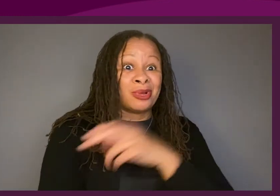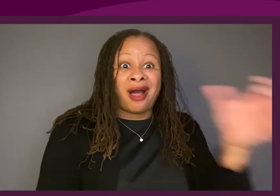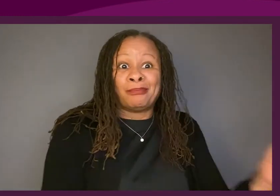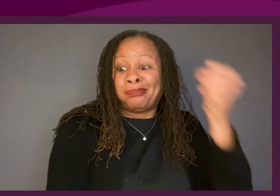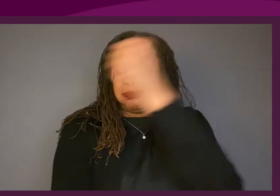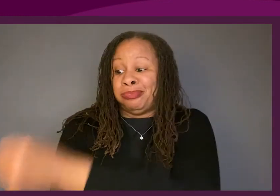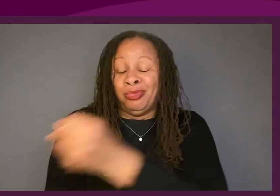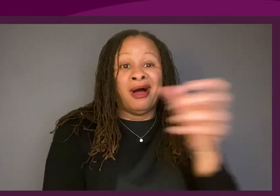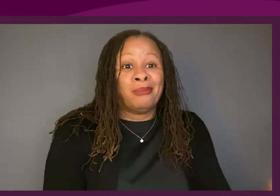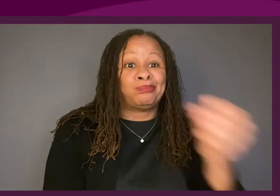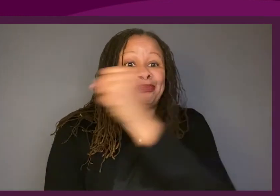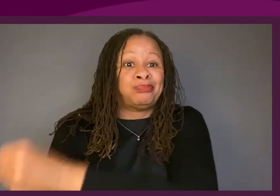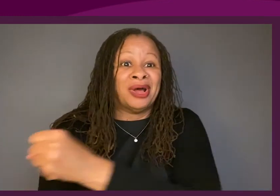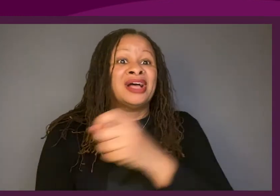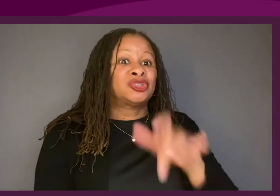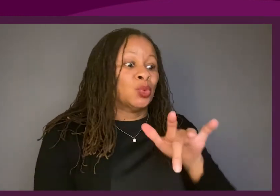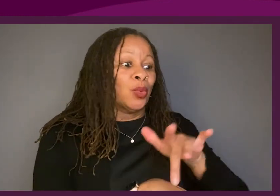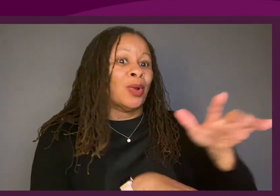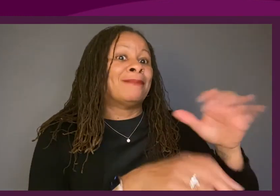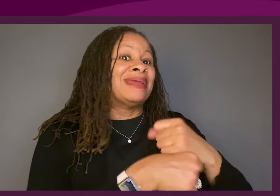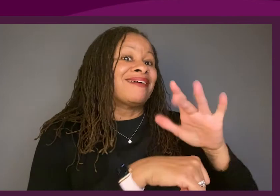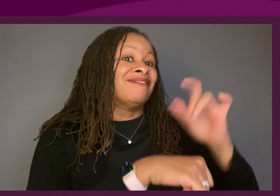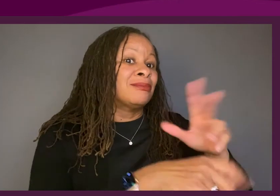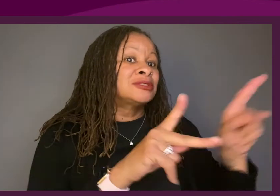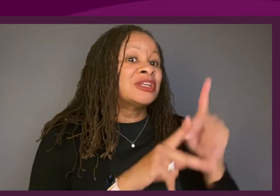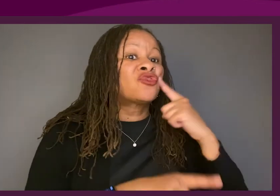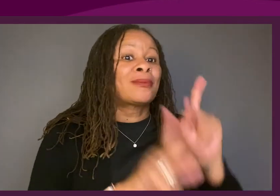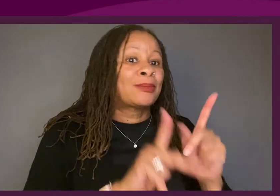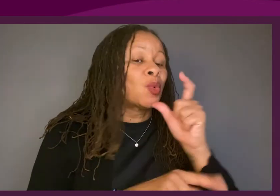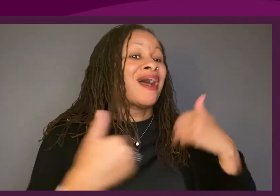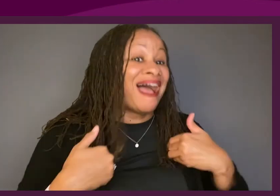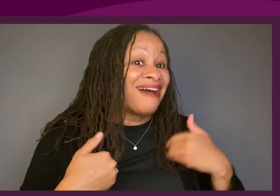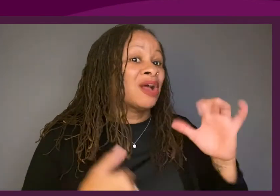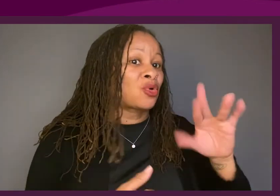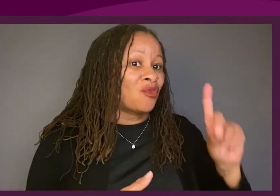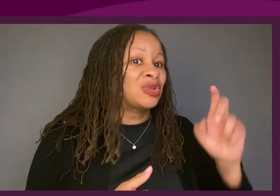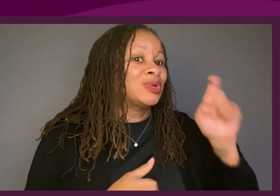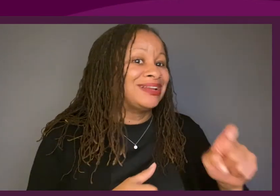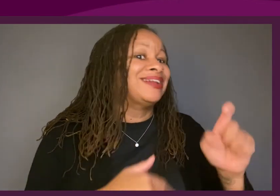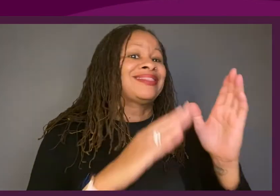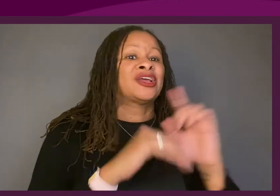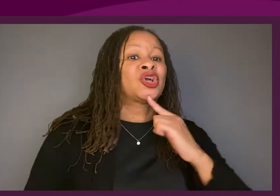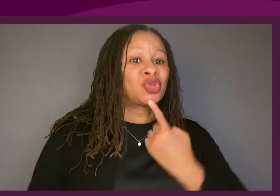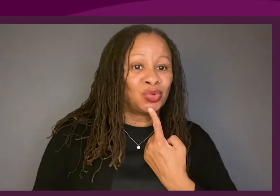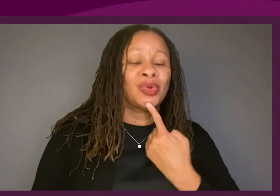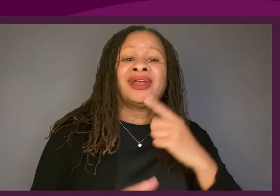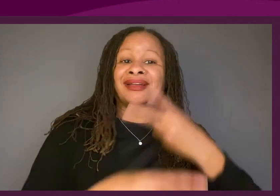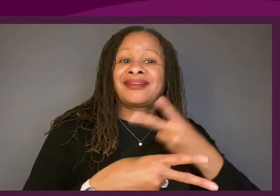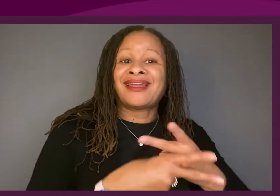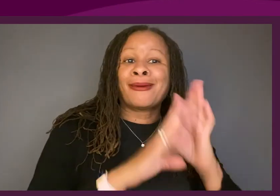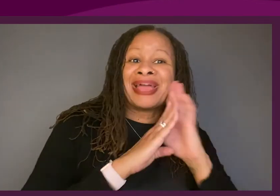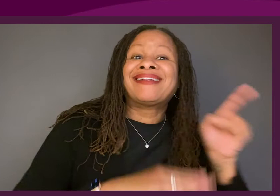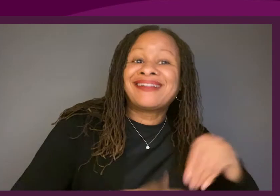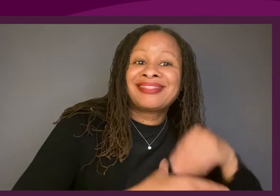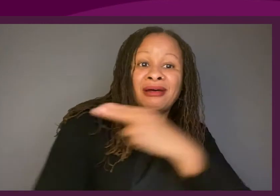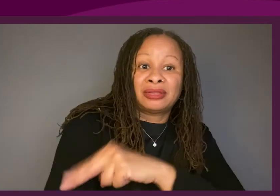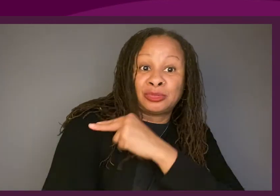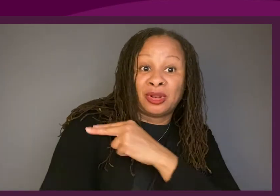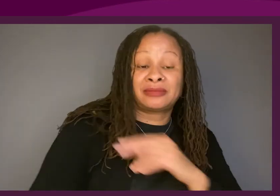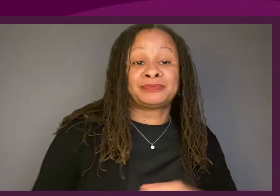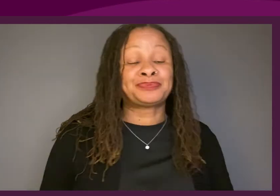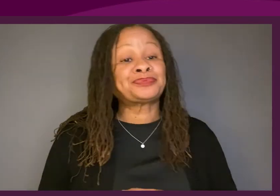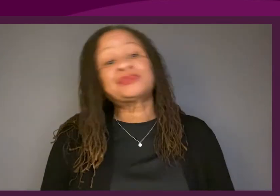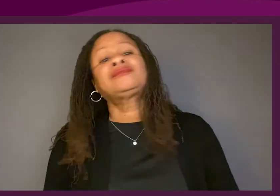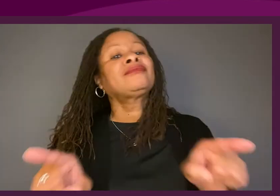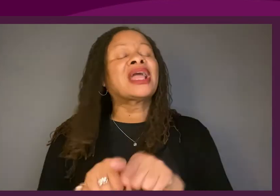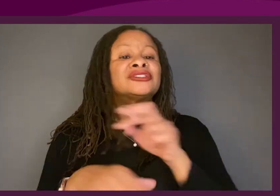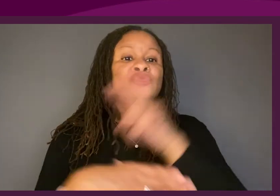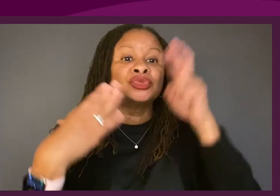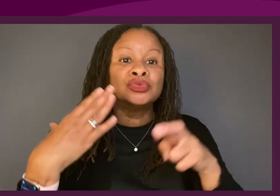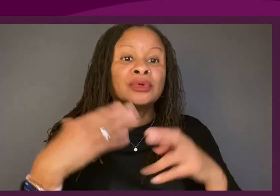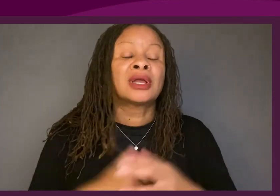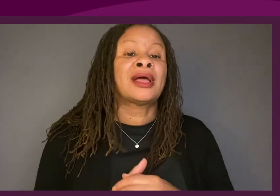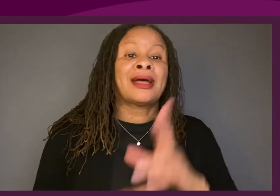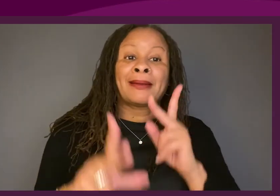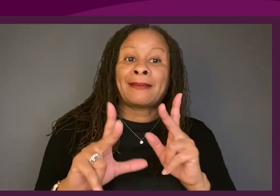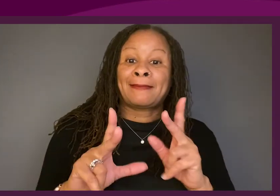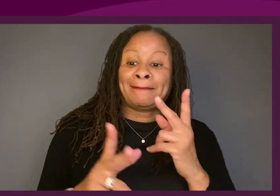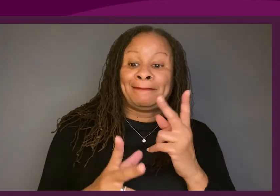As a result of the fact that people are allowed by the federal government despite those protections